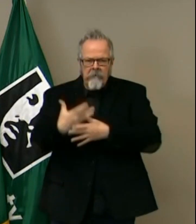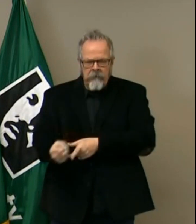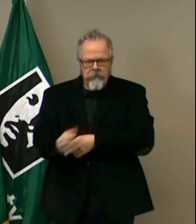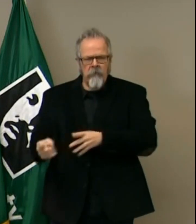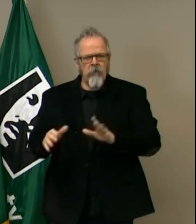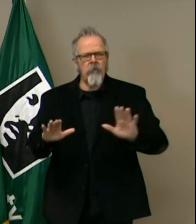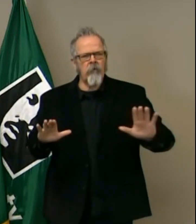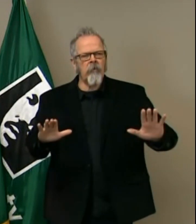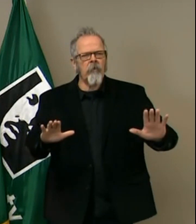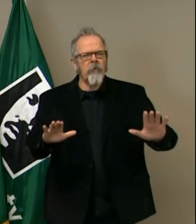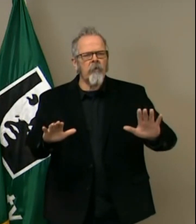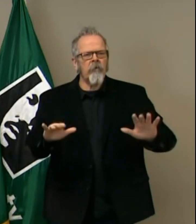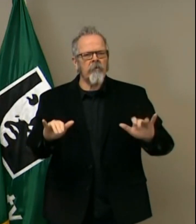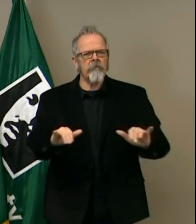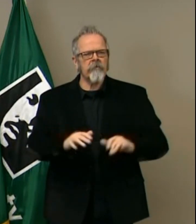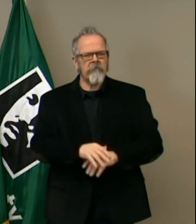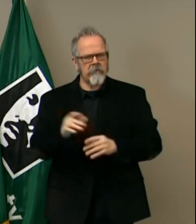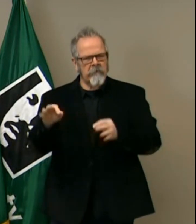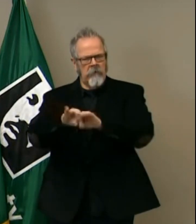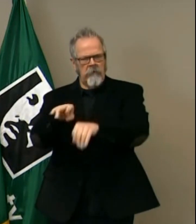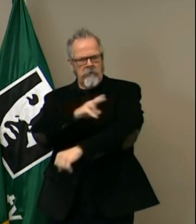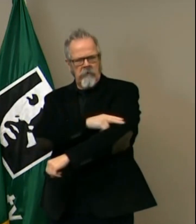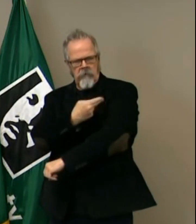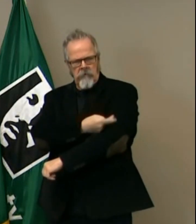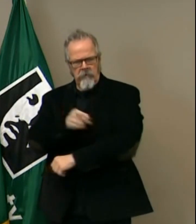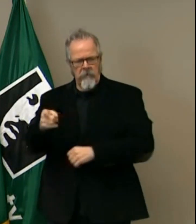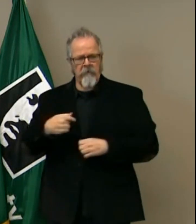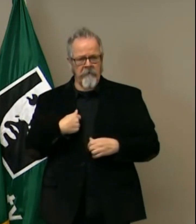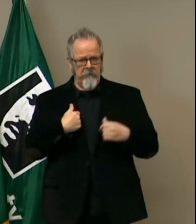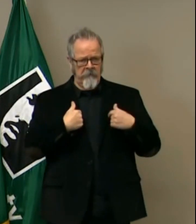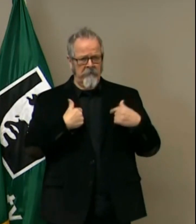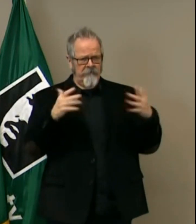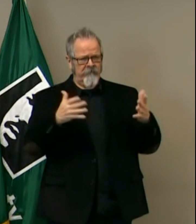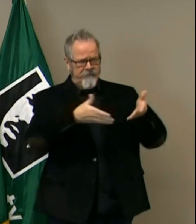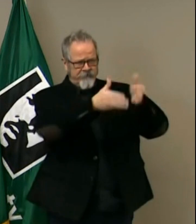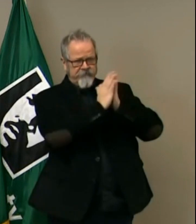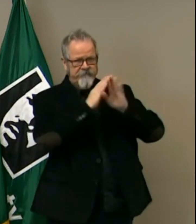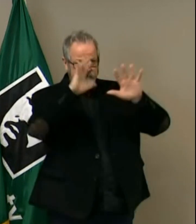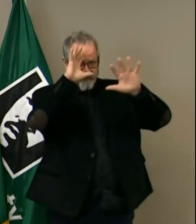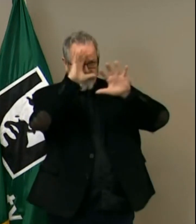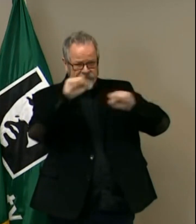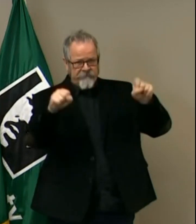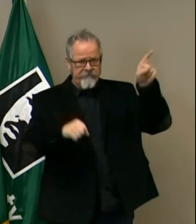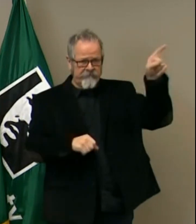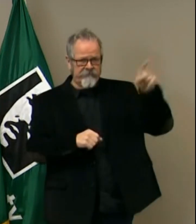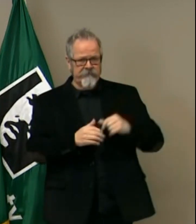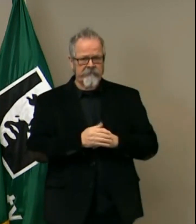granted and that is that we change our national priority system so that we can